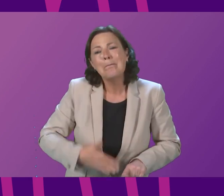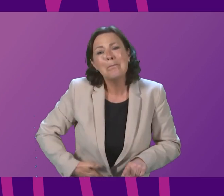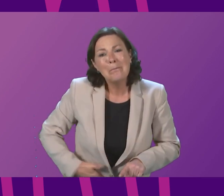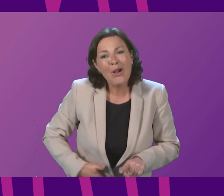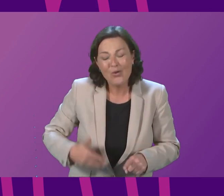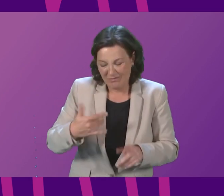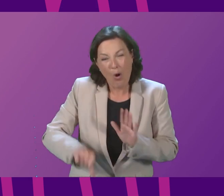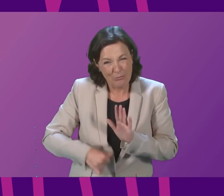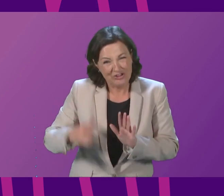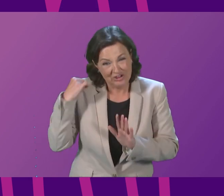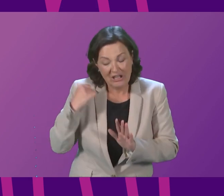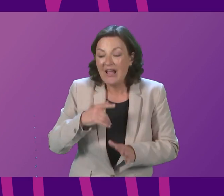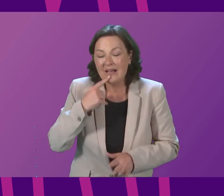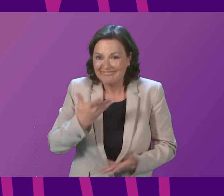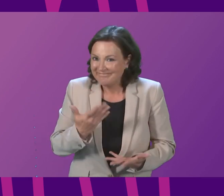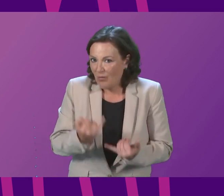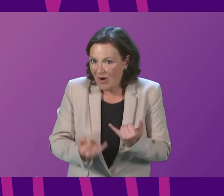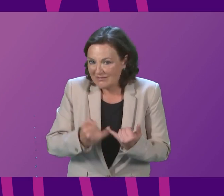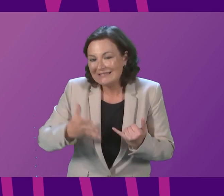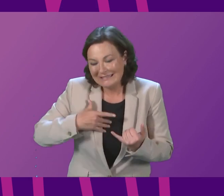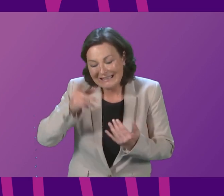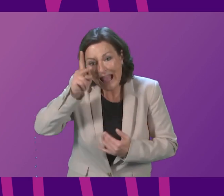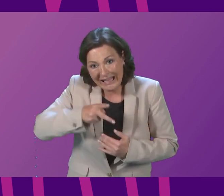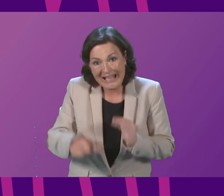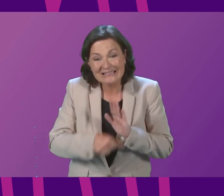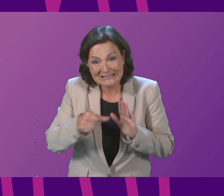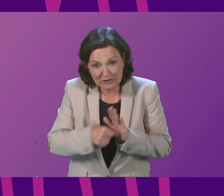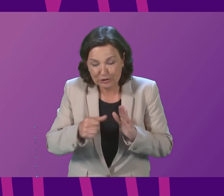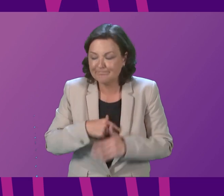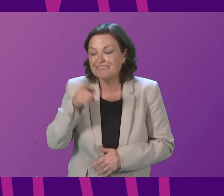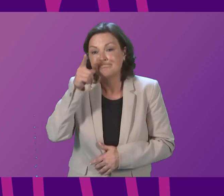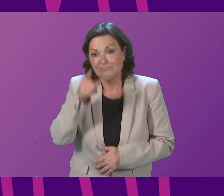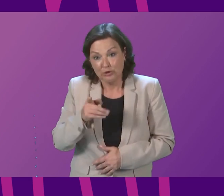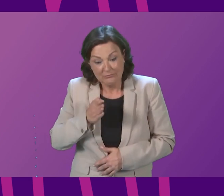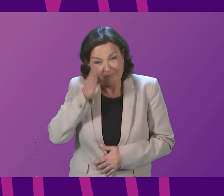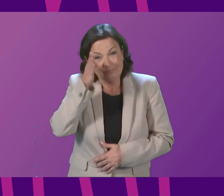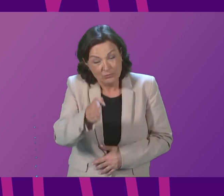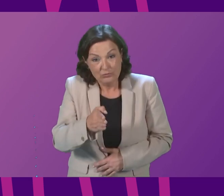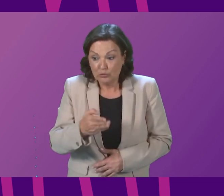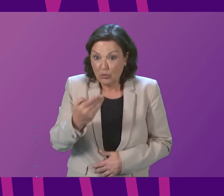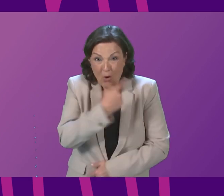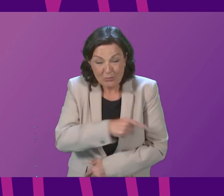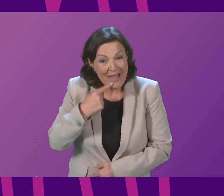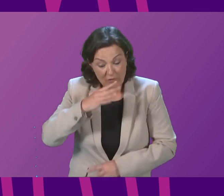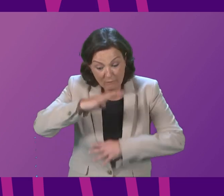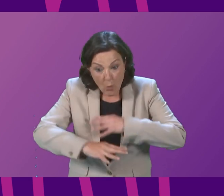surgery. Briege is admitted to hospital on a four-weekly basis, as her bowels do not function without